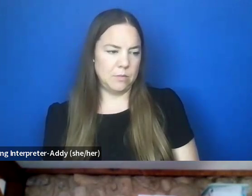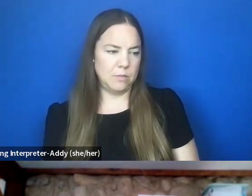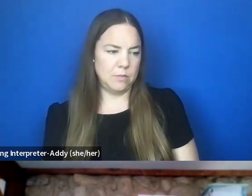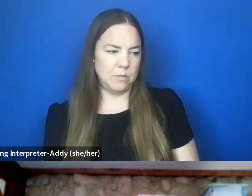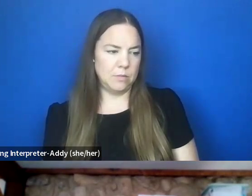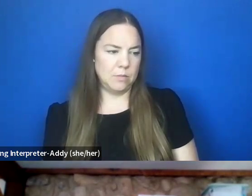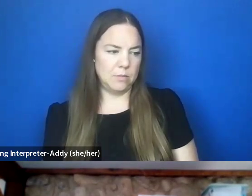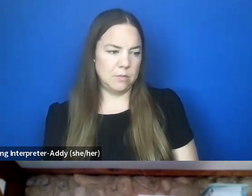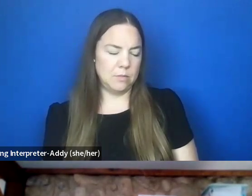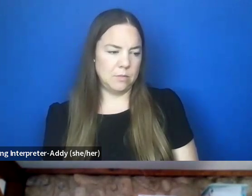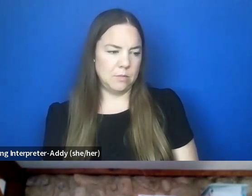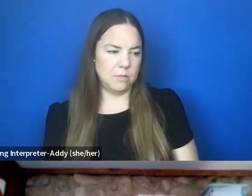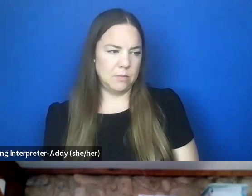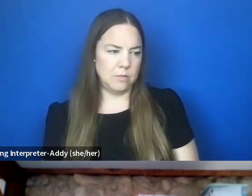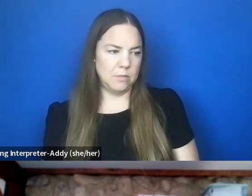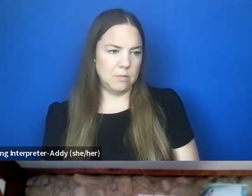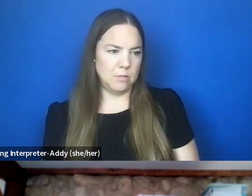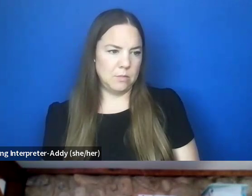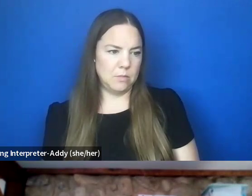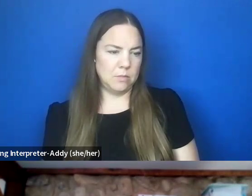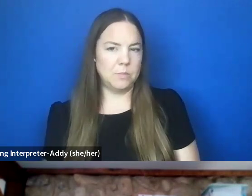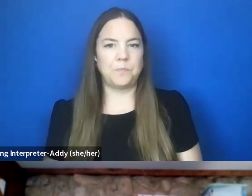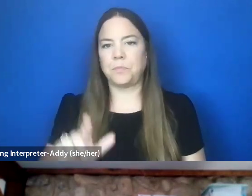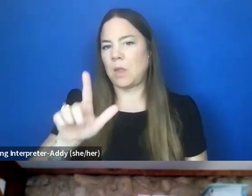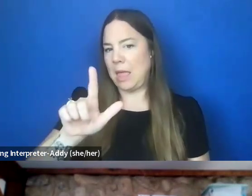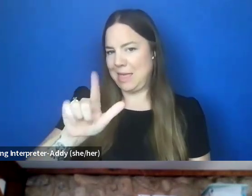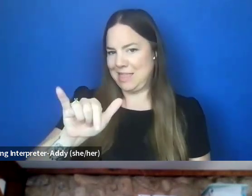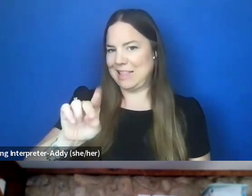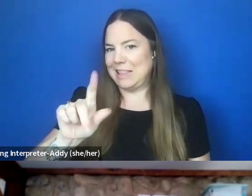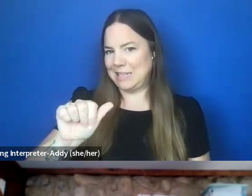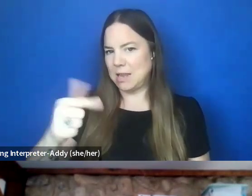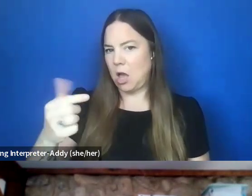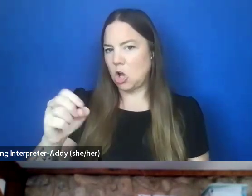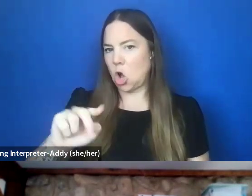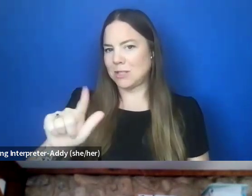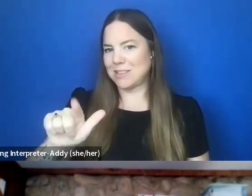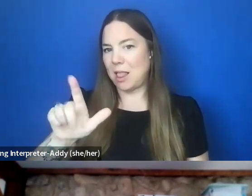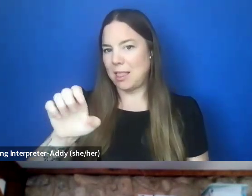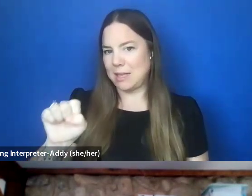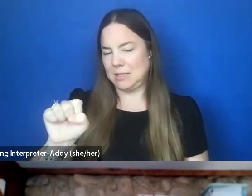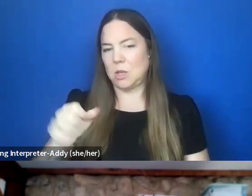Elissa w/ APRIL: The it's the Linda Gonzalez award for outstanding rural youth.